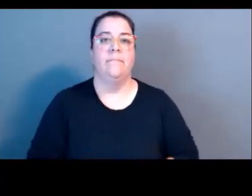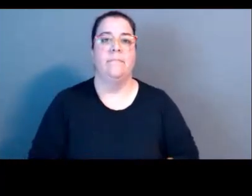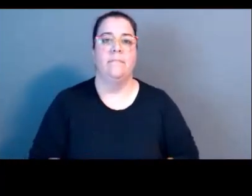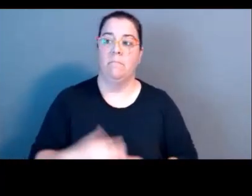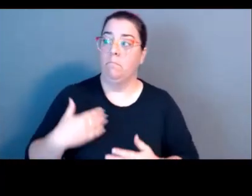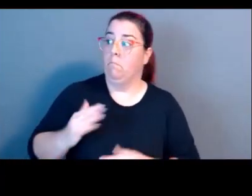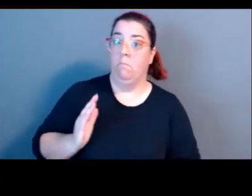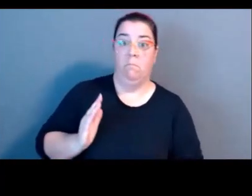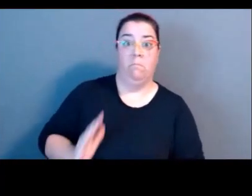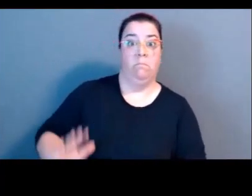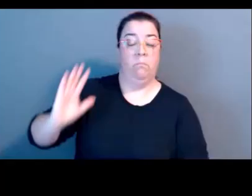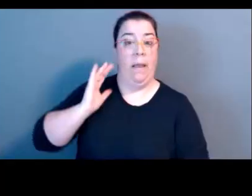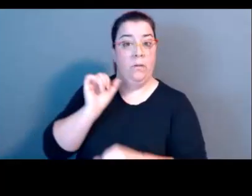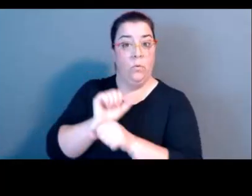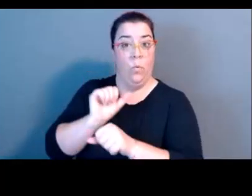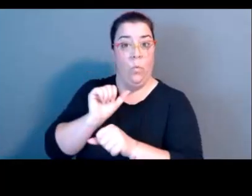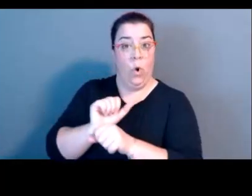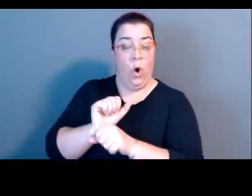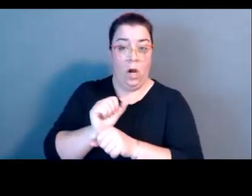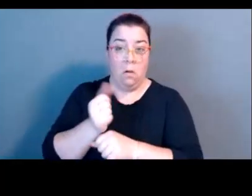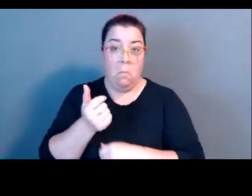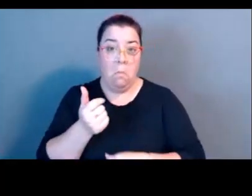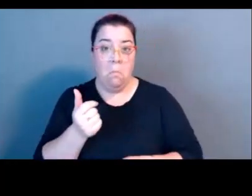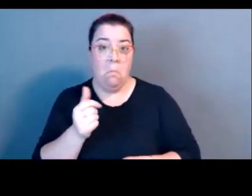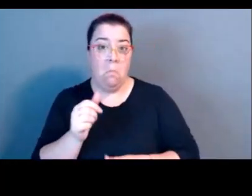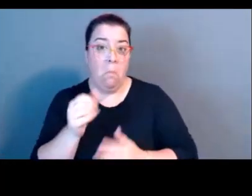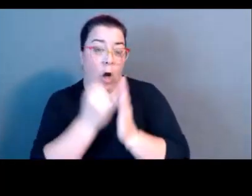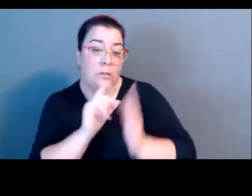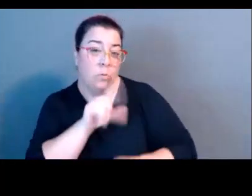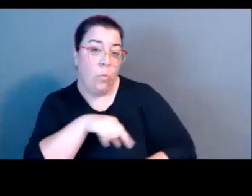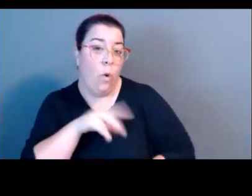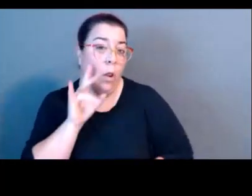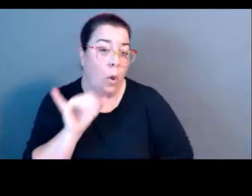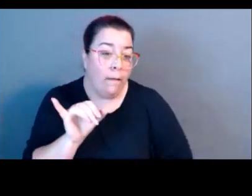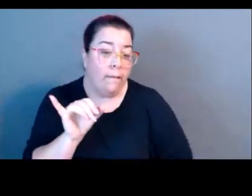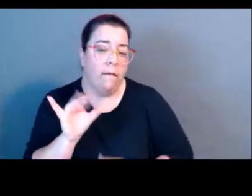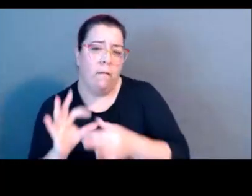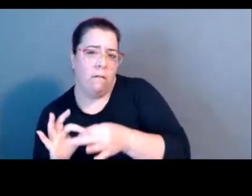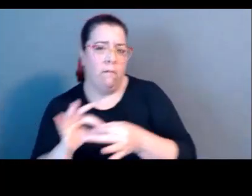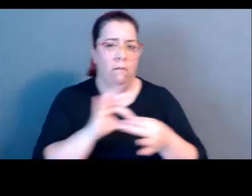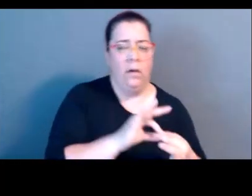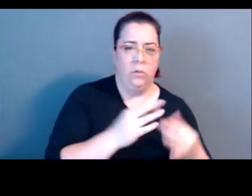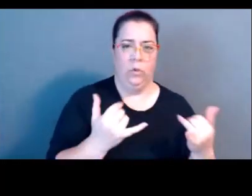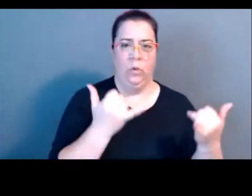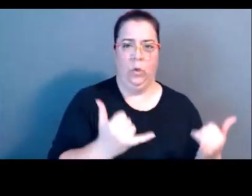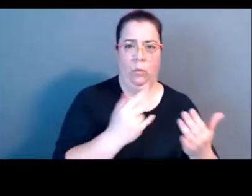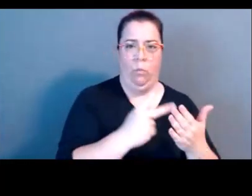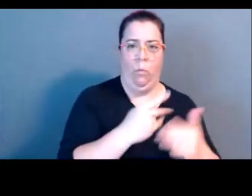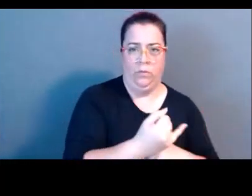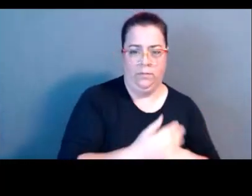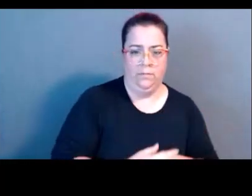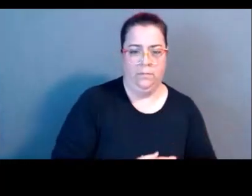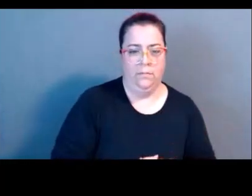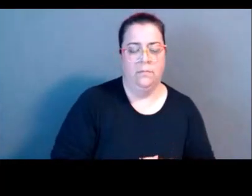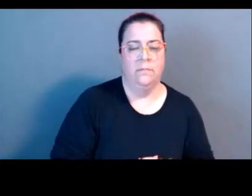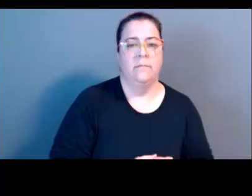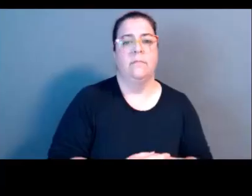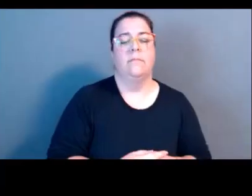how it might relate to your chosen residency. Consider this point when you are selecting your support material. This sub-criteria is out of 15.